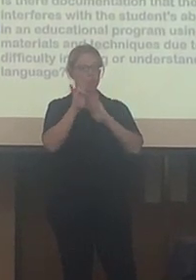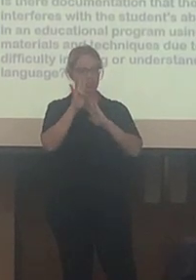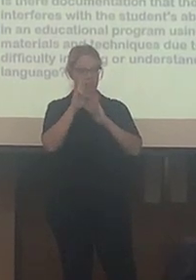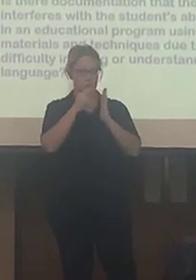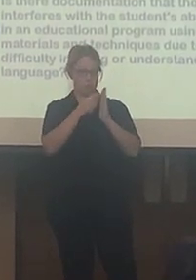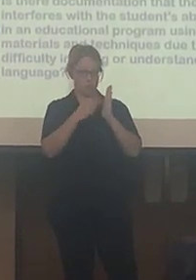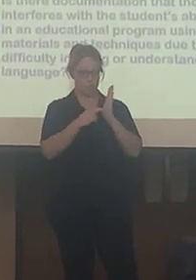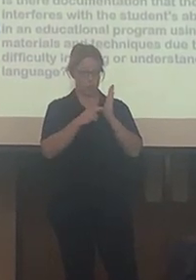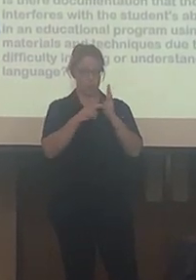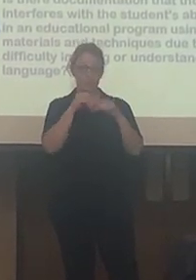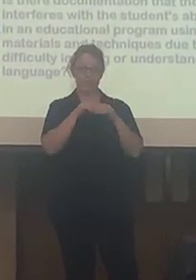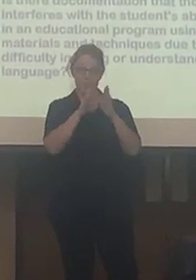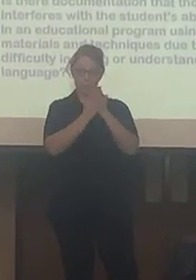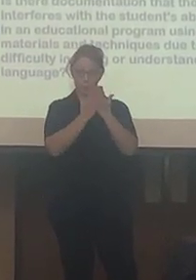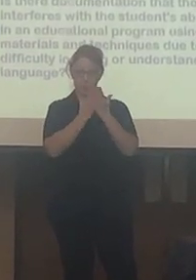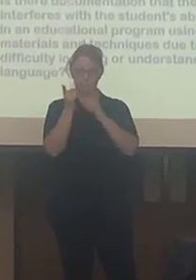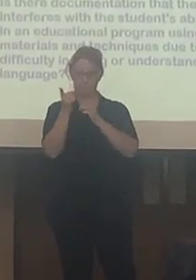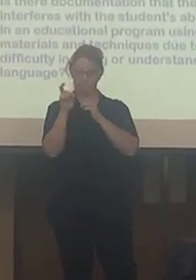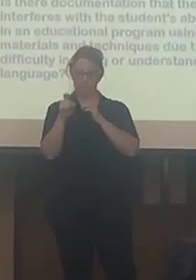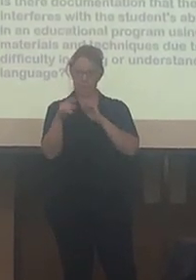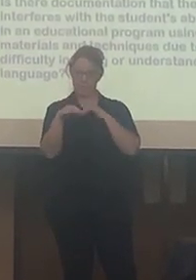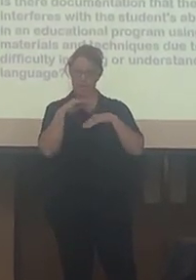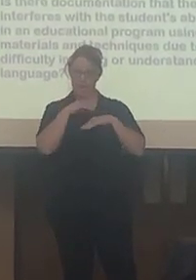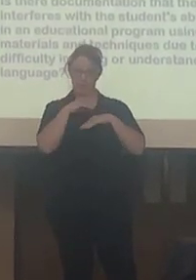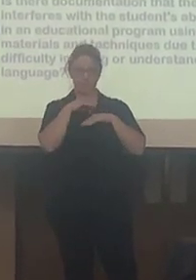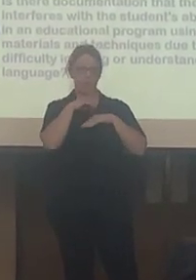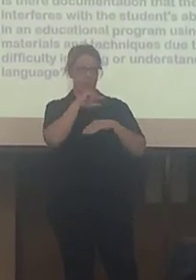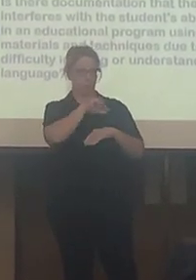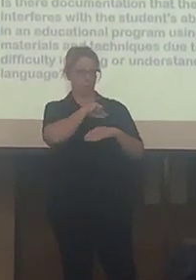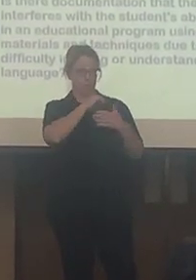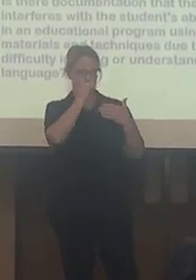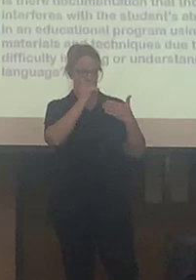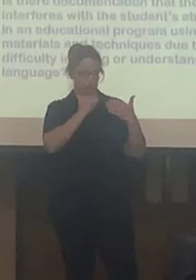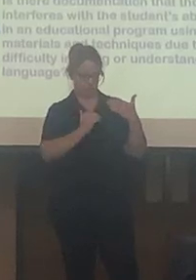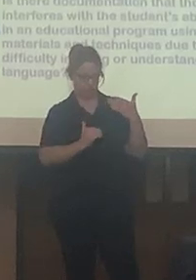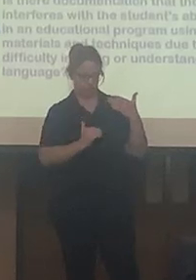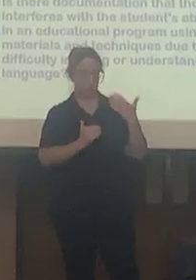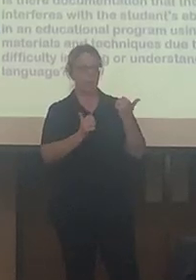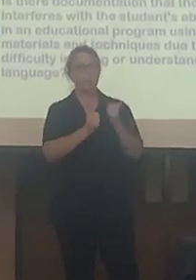and that is they have to meet you know the qualifications under that which